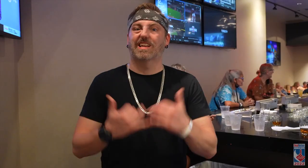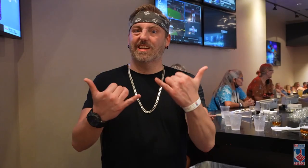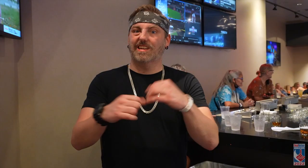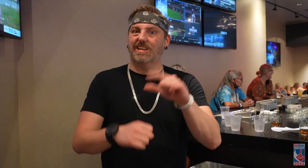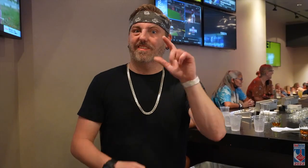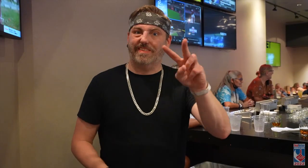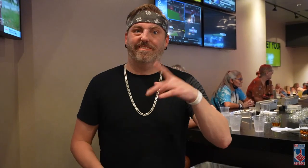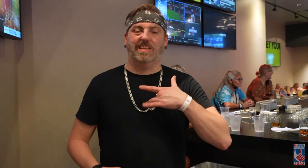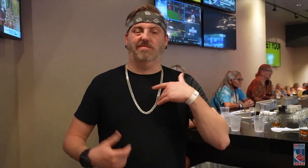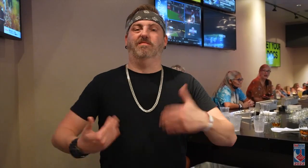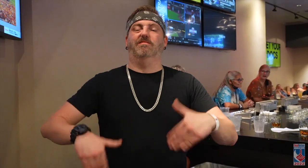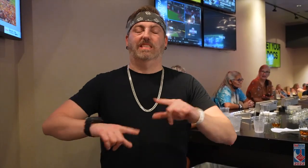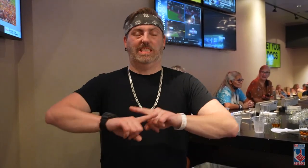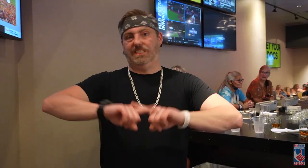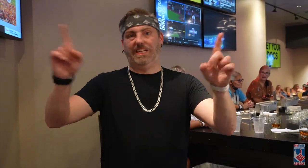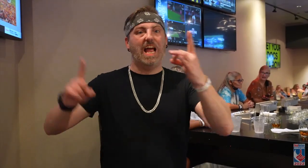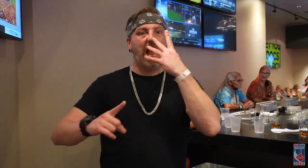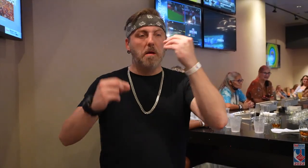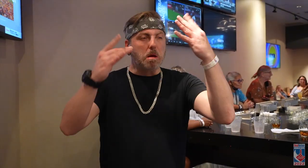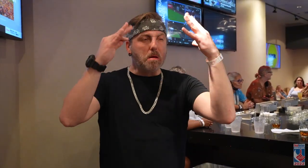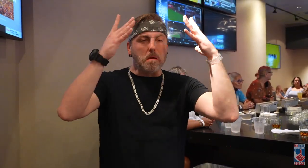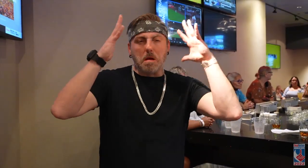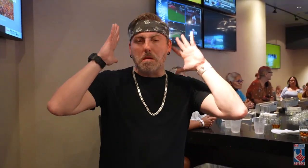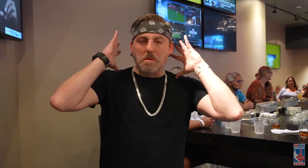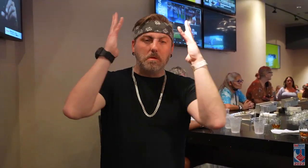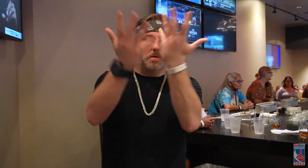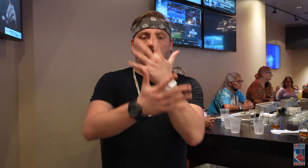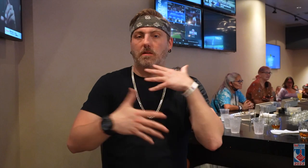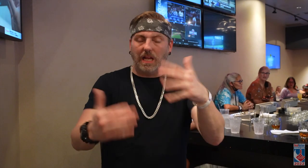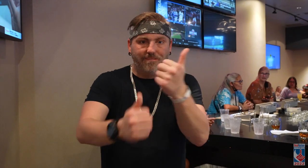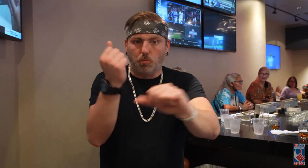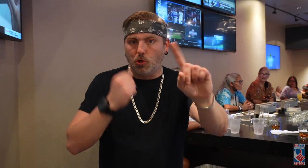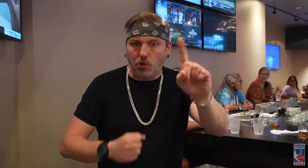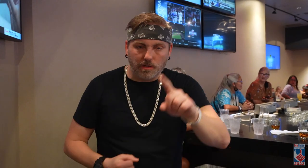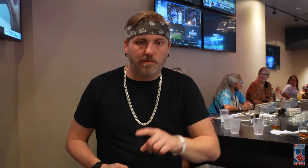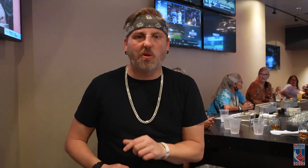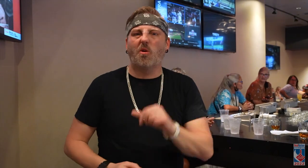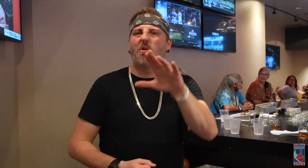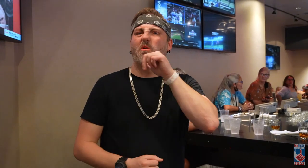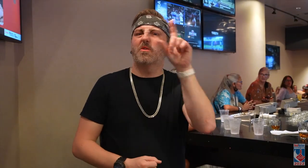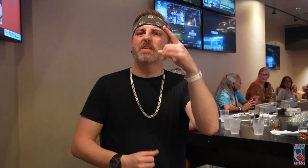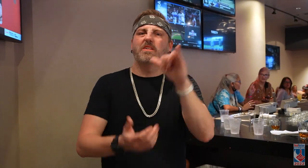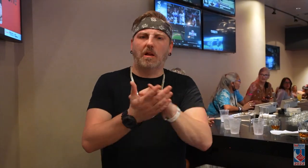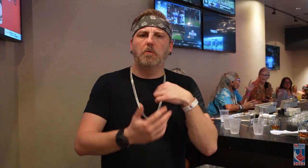Being in Las Vegas feels totally different with all the lights everywhere! Not only that,